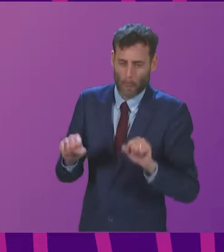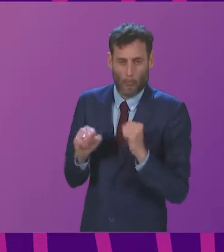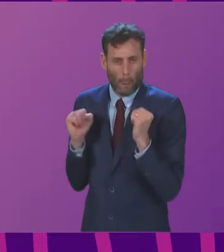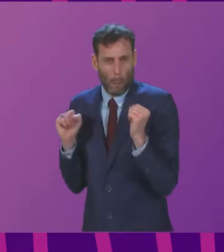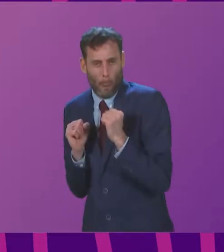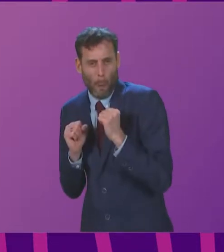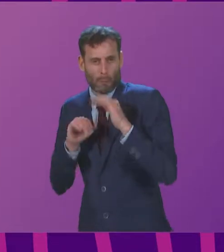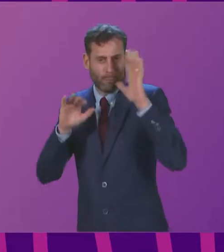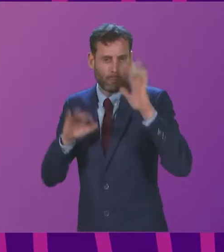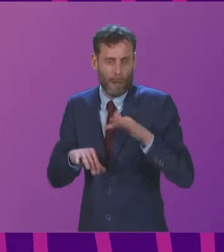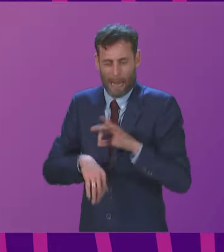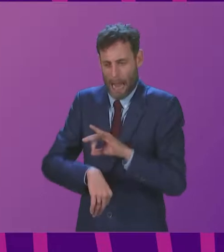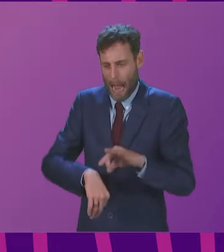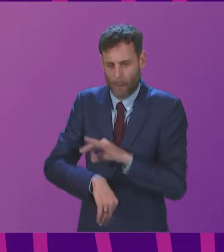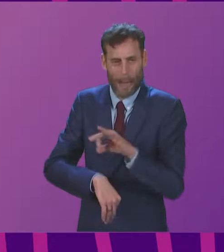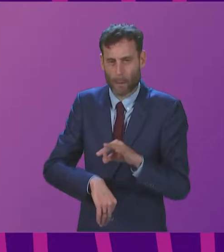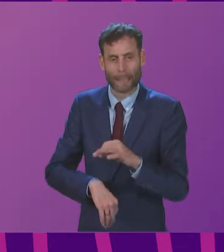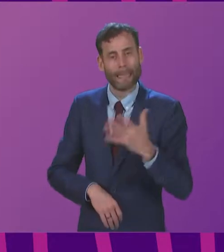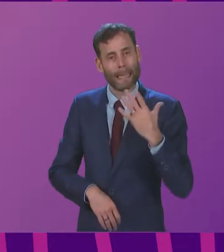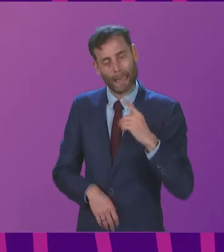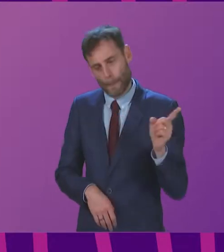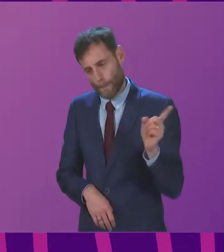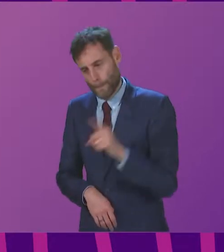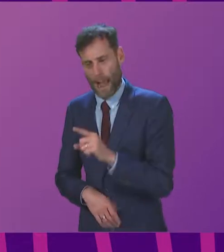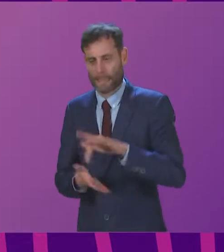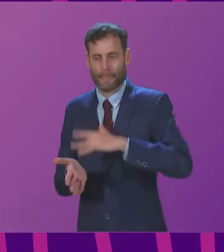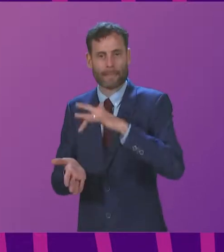We have called for the reopening of mass vaccination centres to speed up the roll-out.